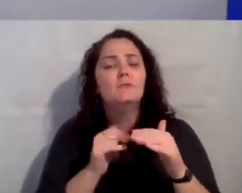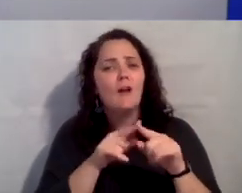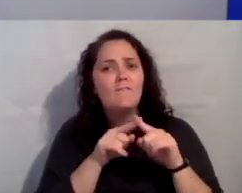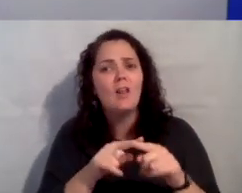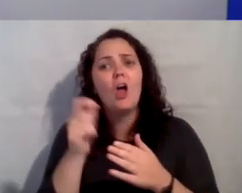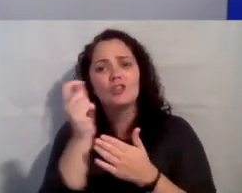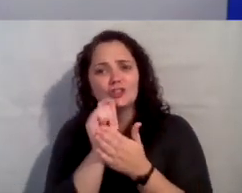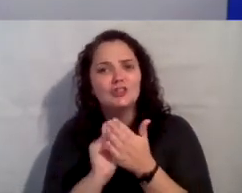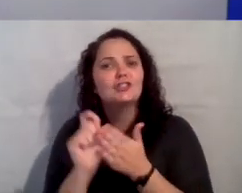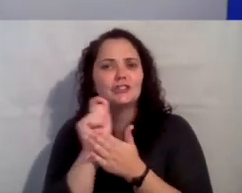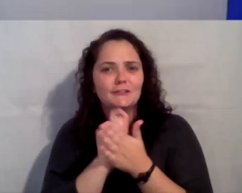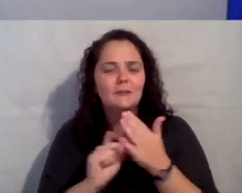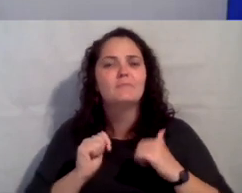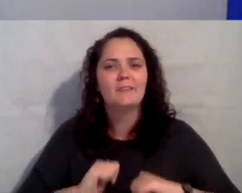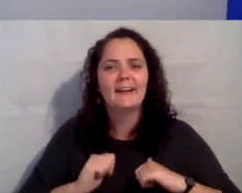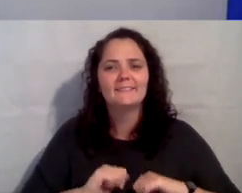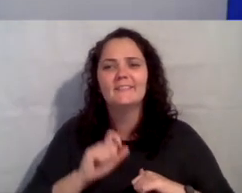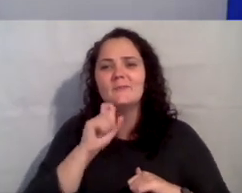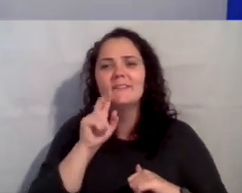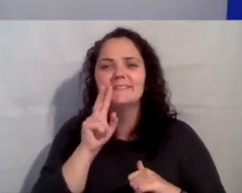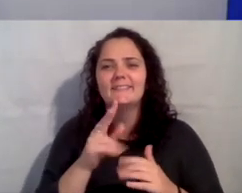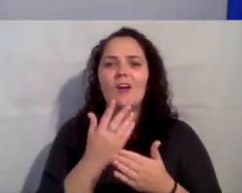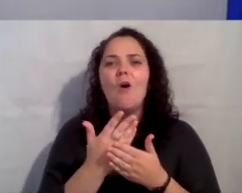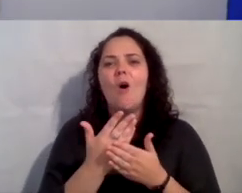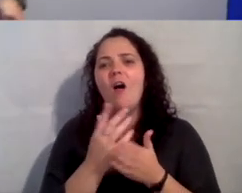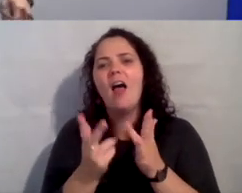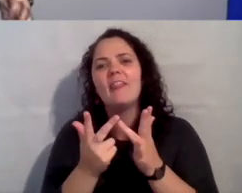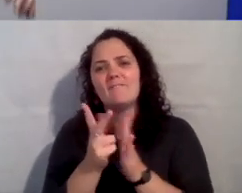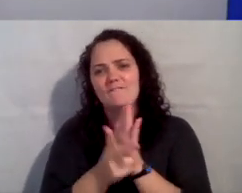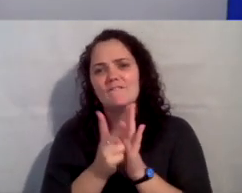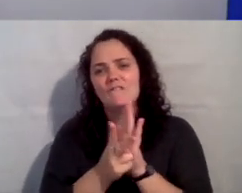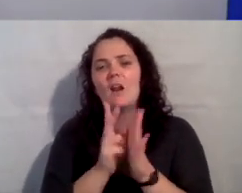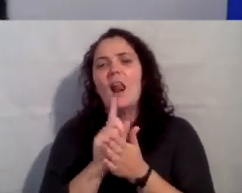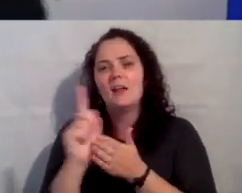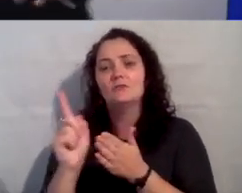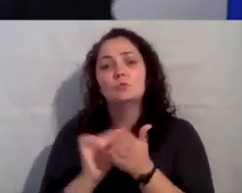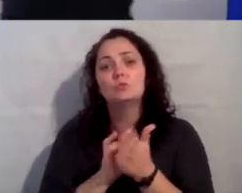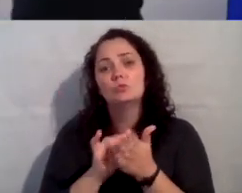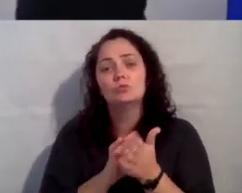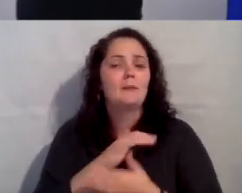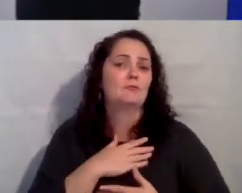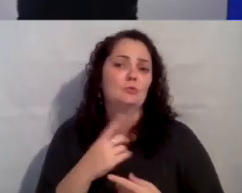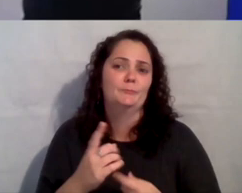chance to come back and see that video when it's uploaded on YouTube as well. Alright now as you're thinking about